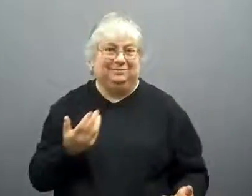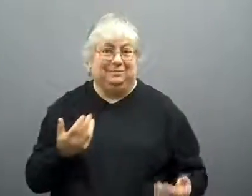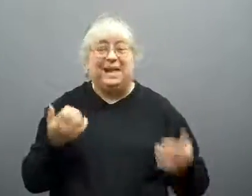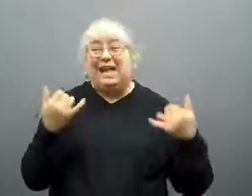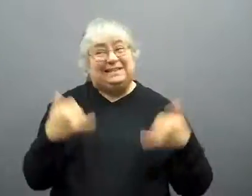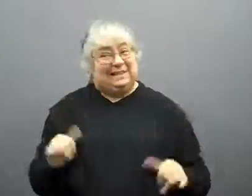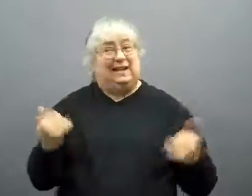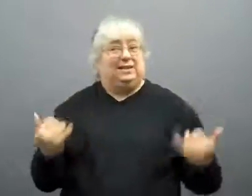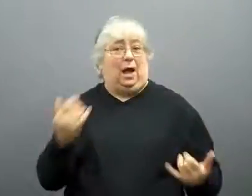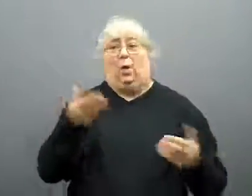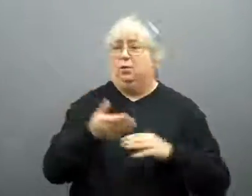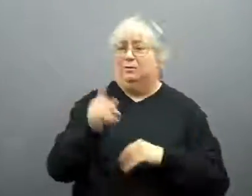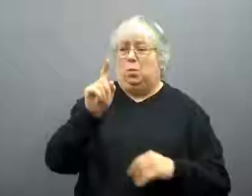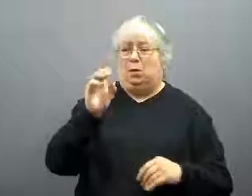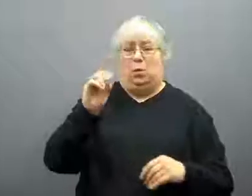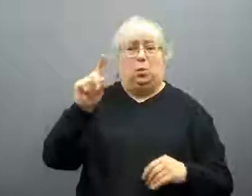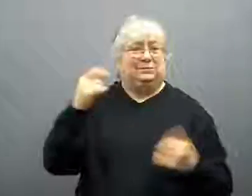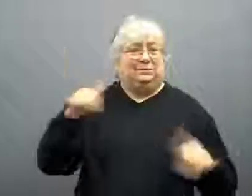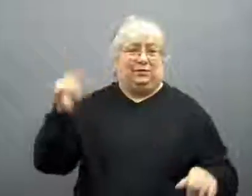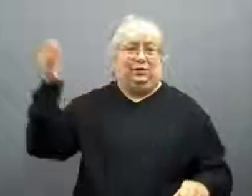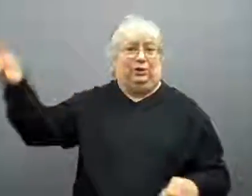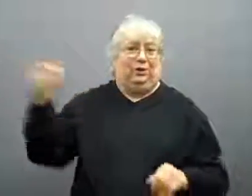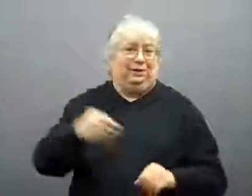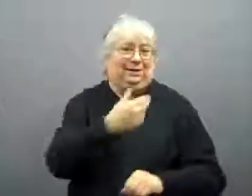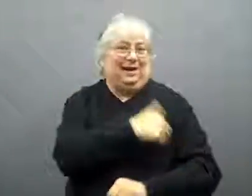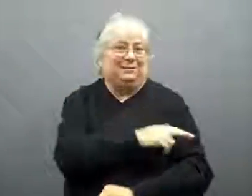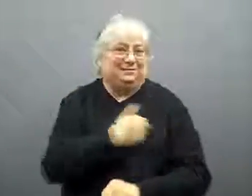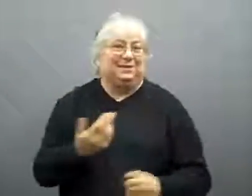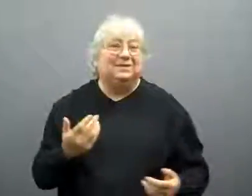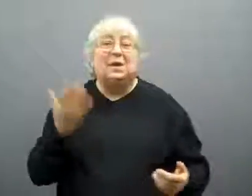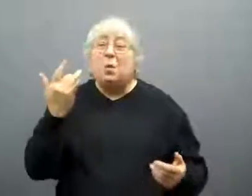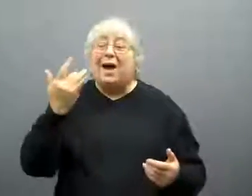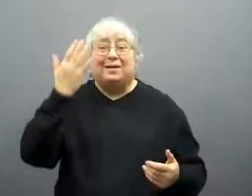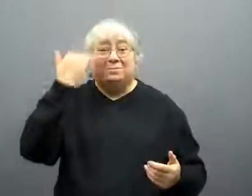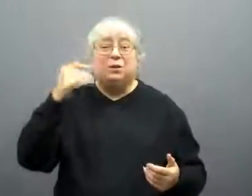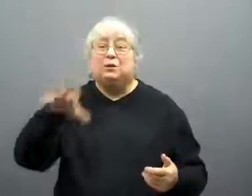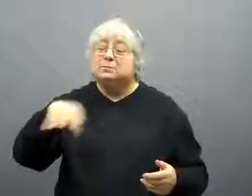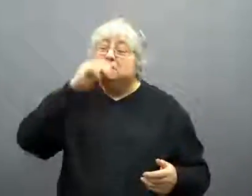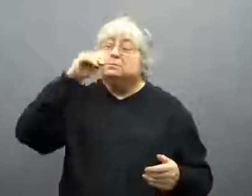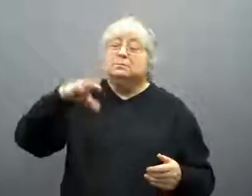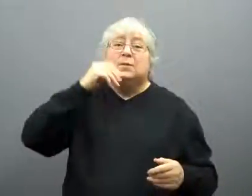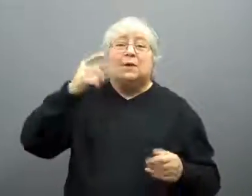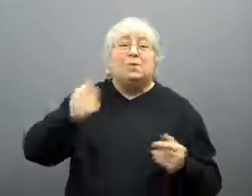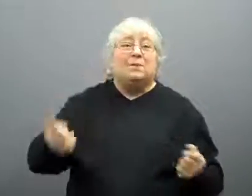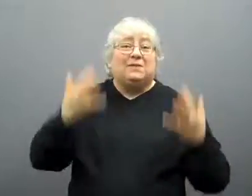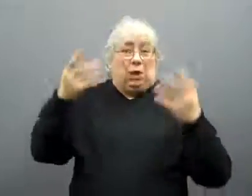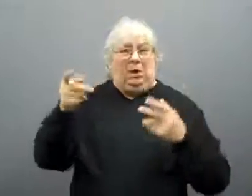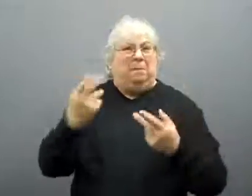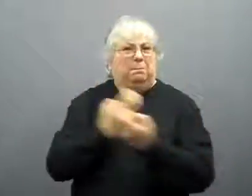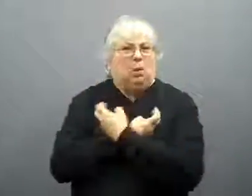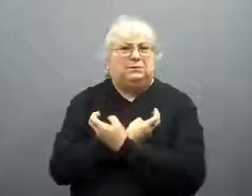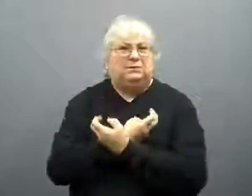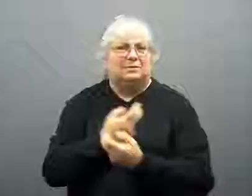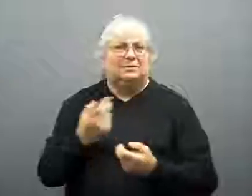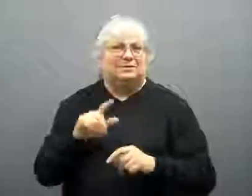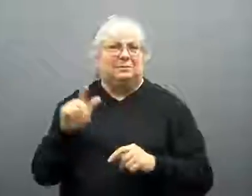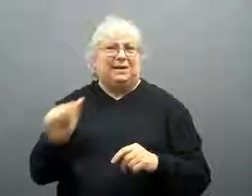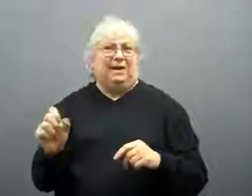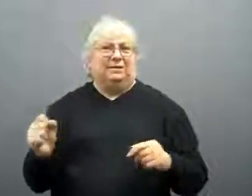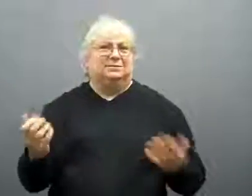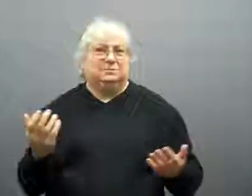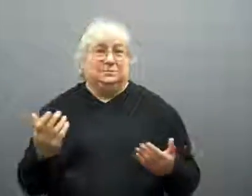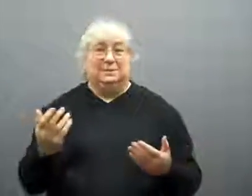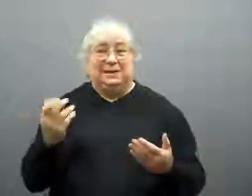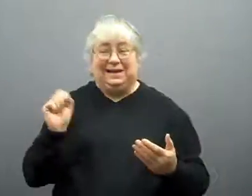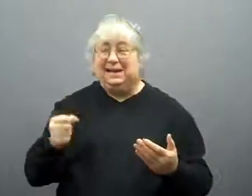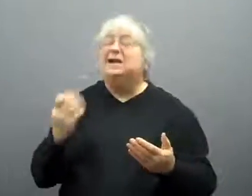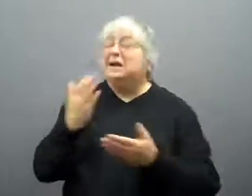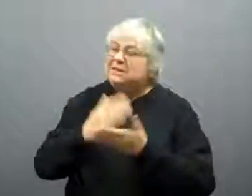Over 101 are still hospitalized.